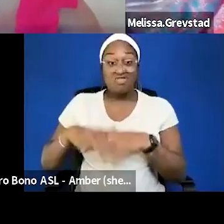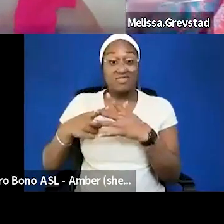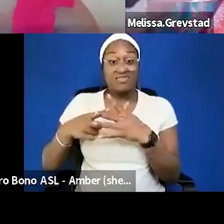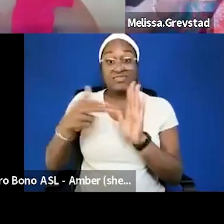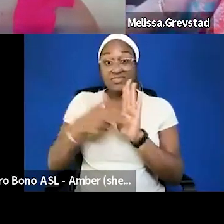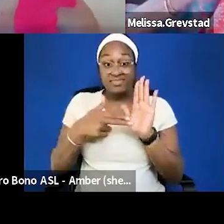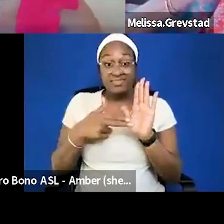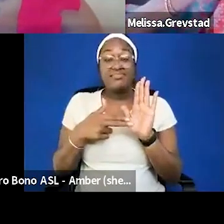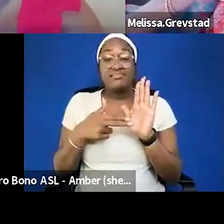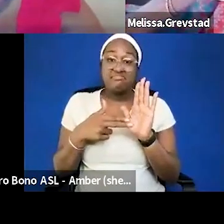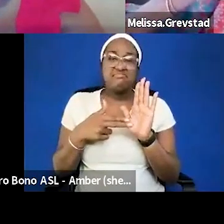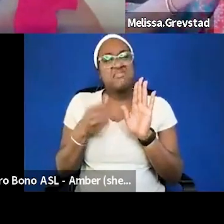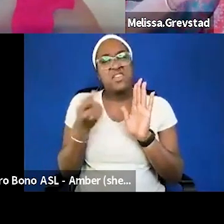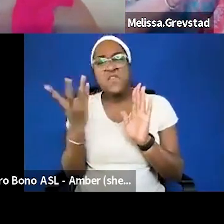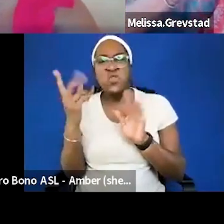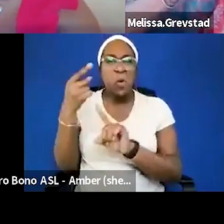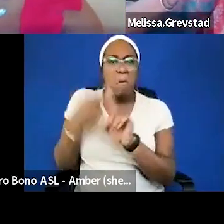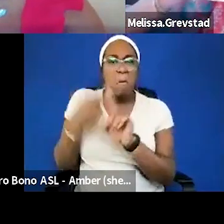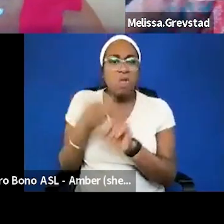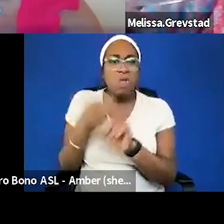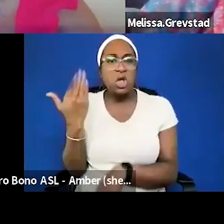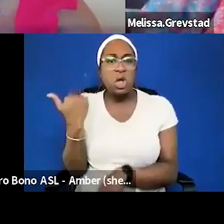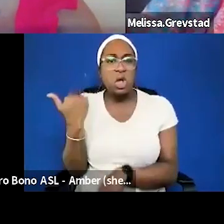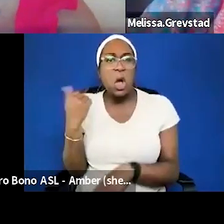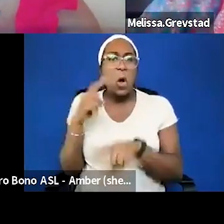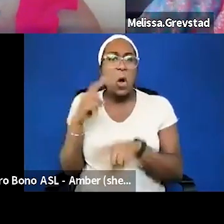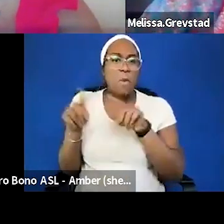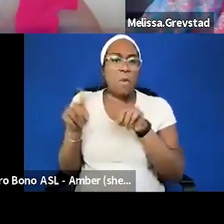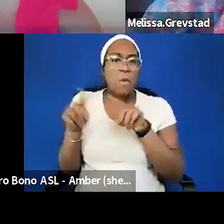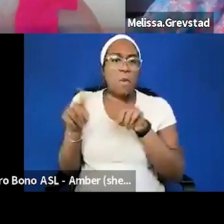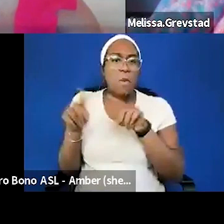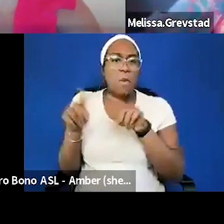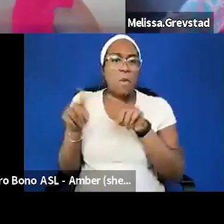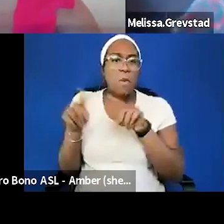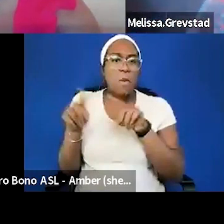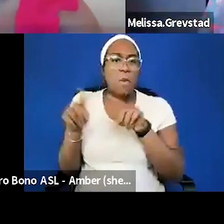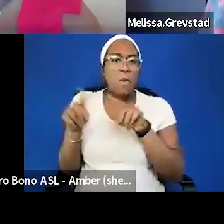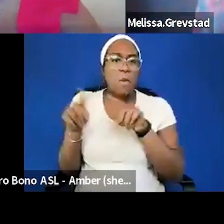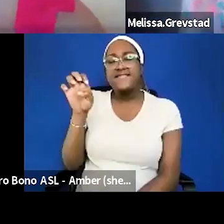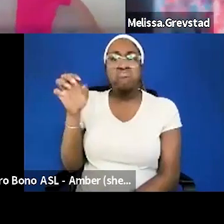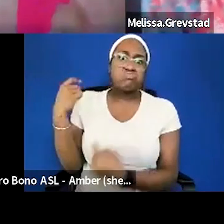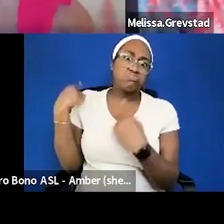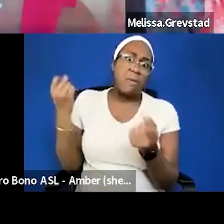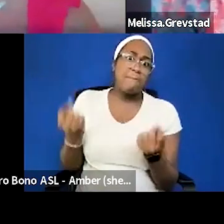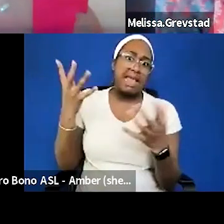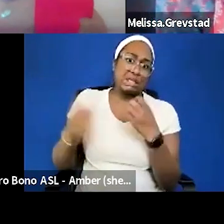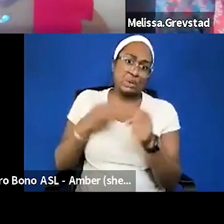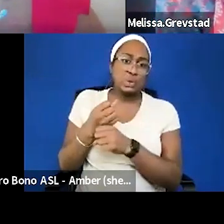a couple of months ago, but have actually been working with Dove for many, many years on on the agency side.